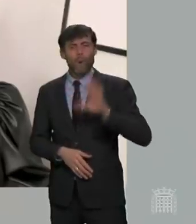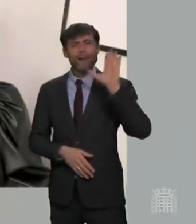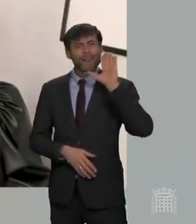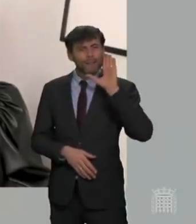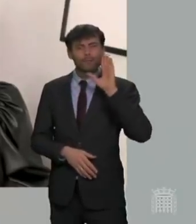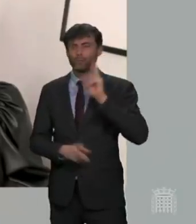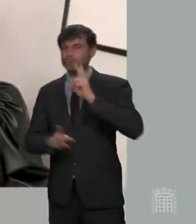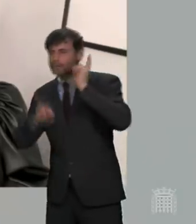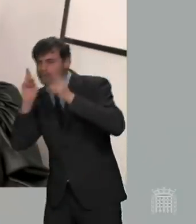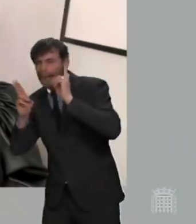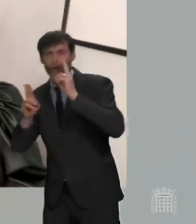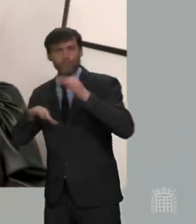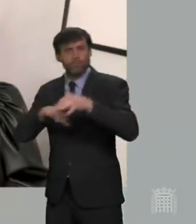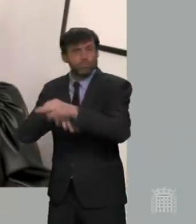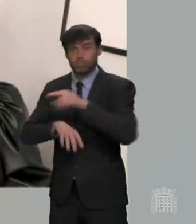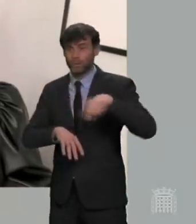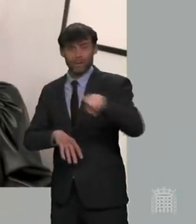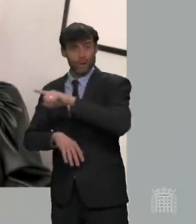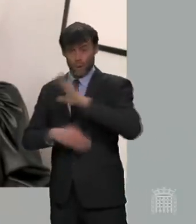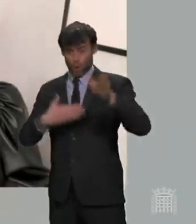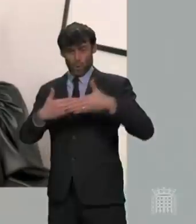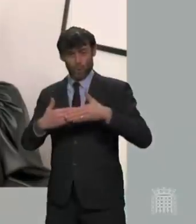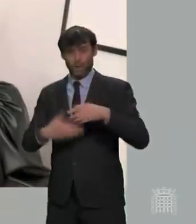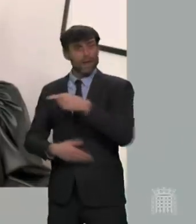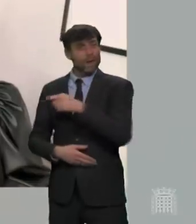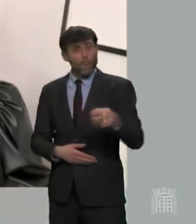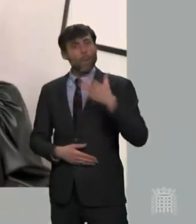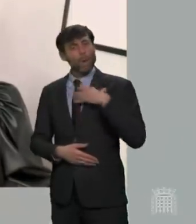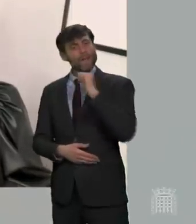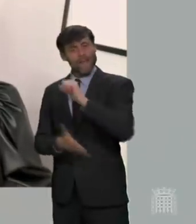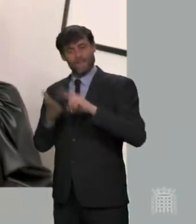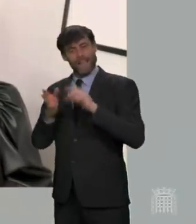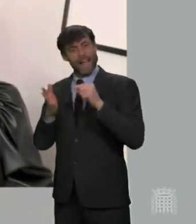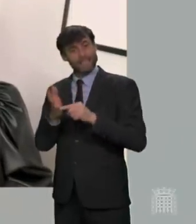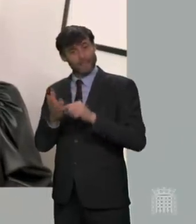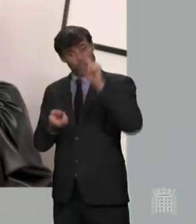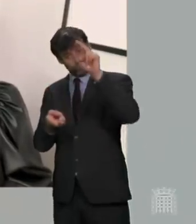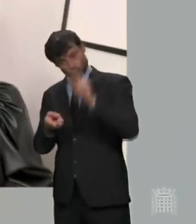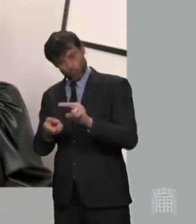which is calling for VAT to be temporarily reduced to 5% for hair and beauty businesses, similar to